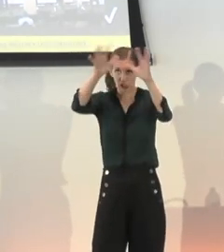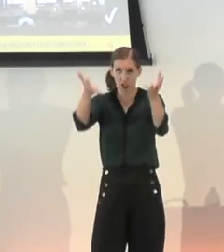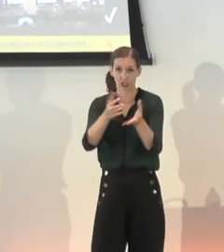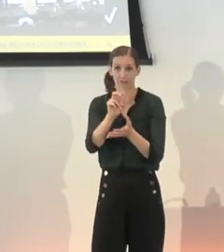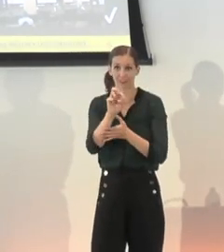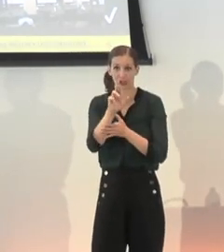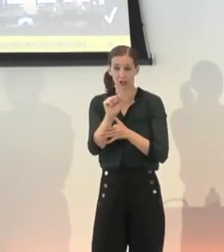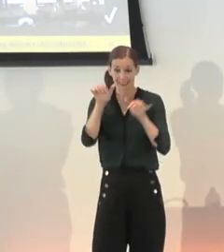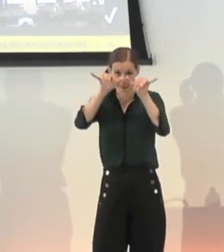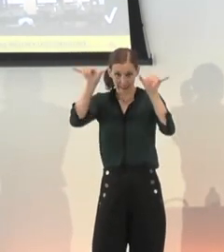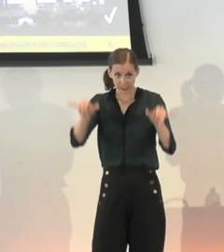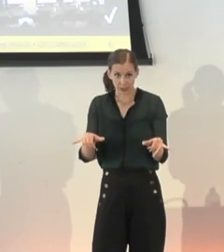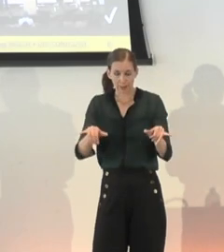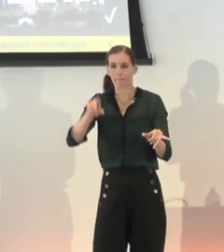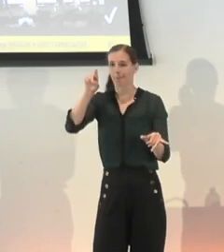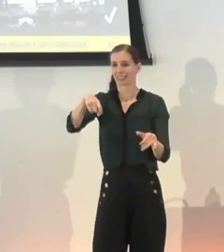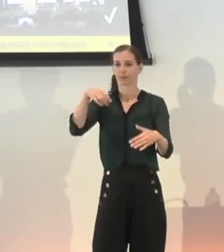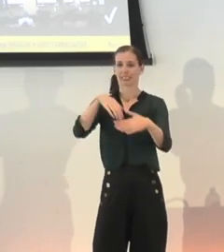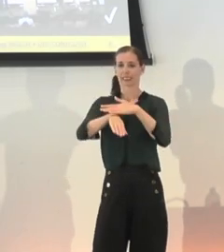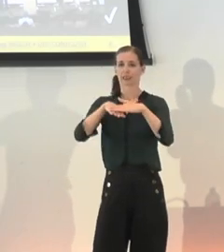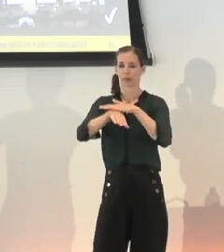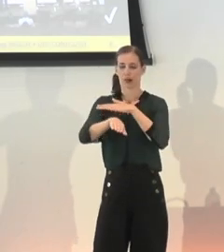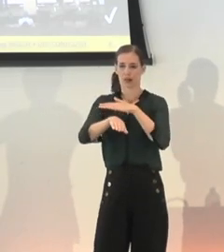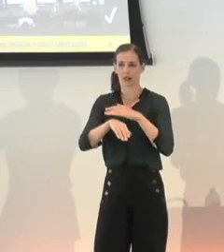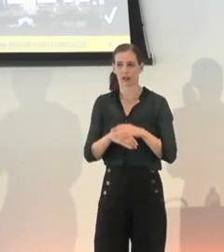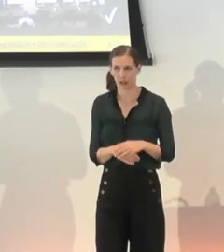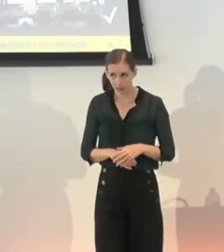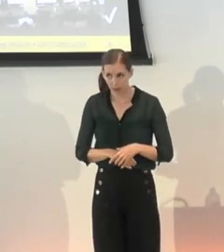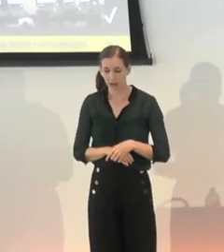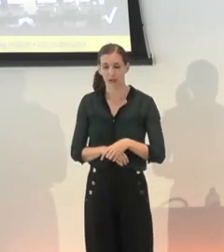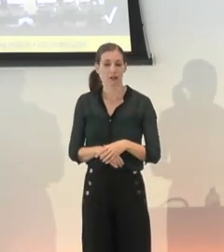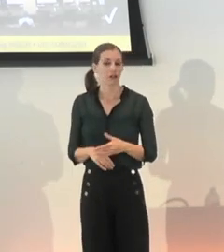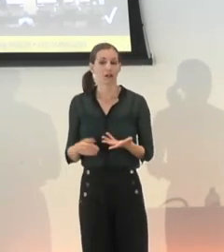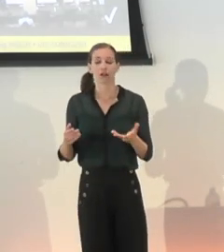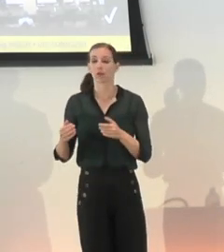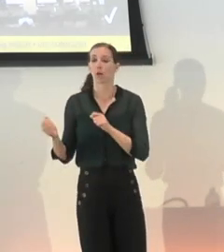go and see which studies are available, what are the studies, what are the requirements for the